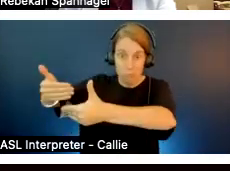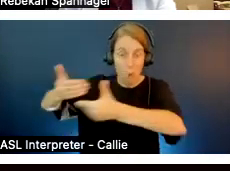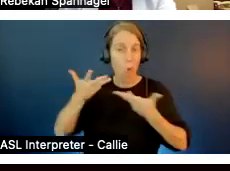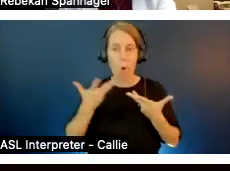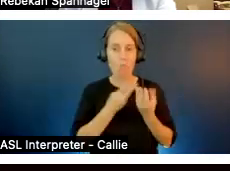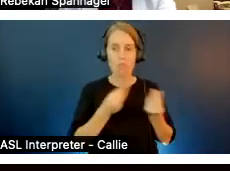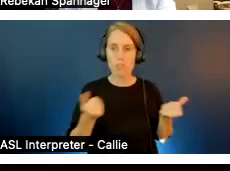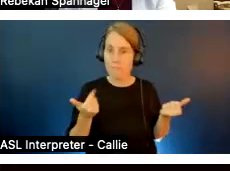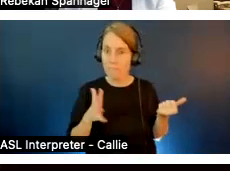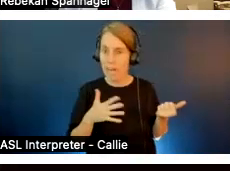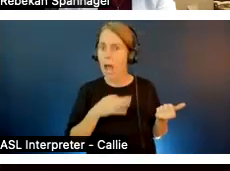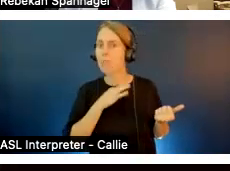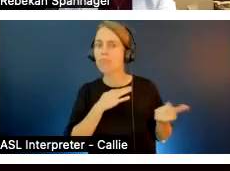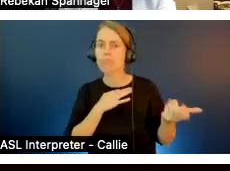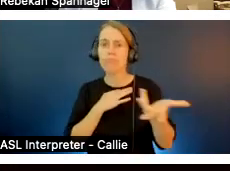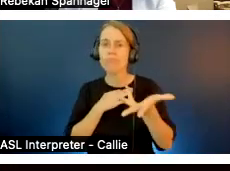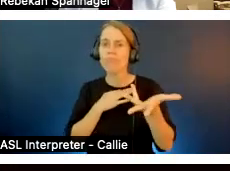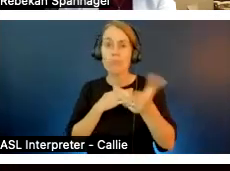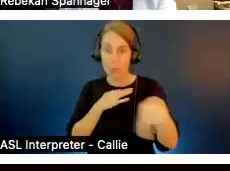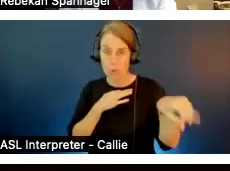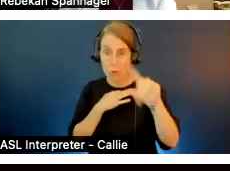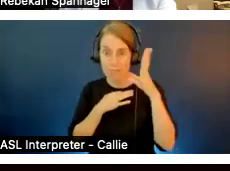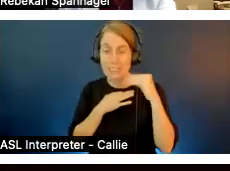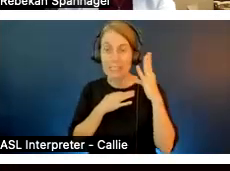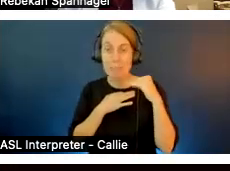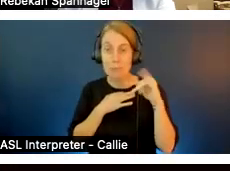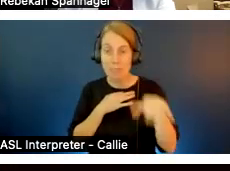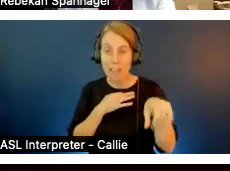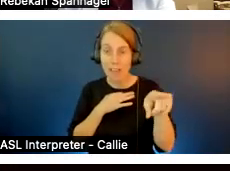kind of an informal poll but if we could get some information about that i think that would be great